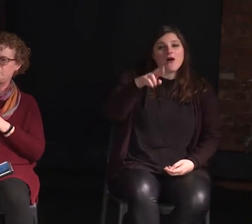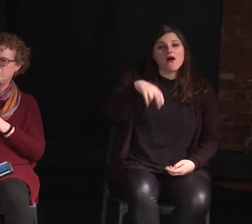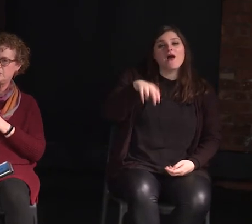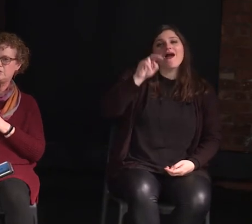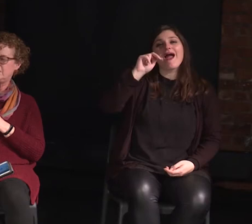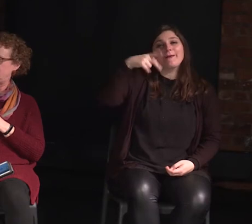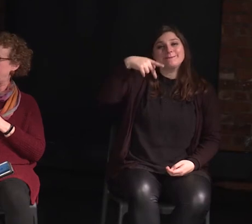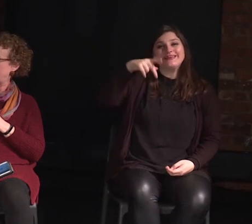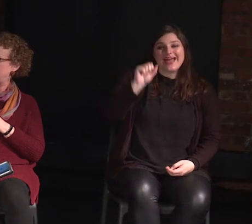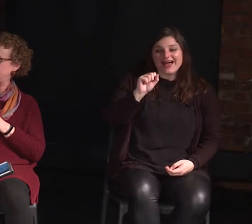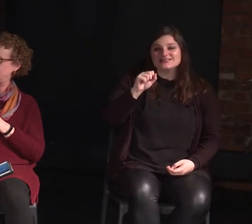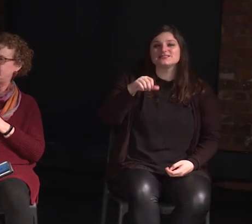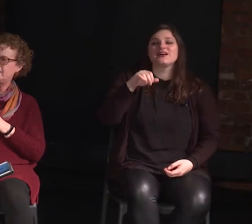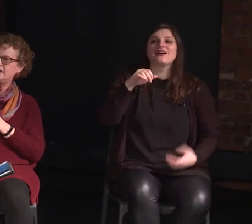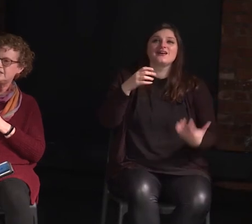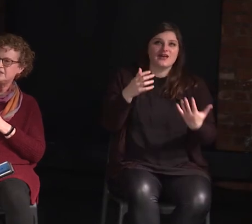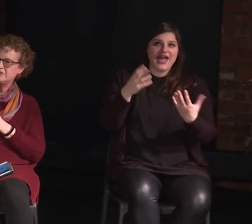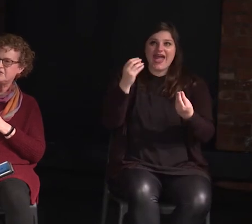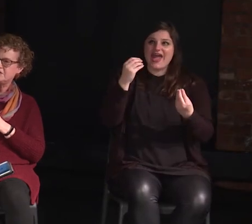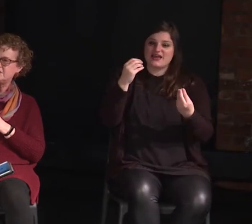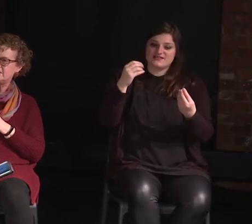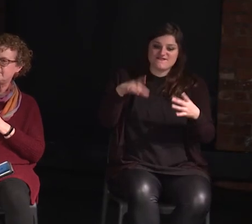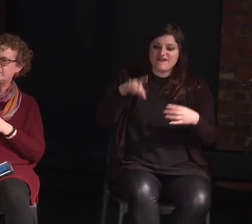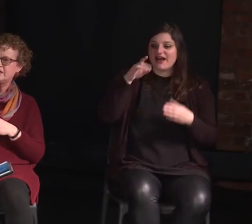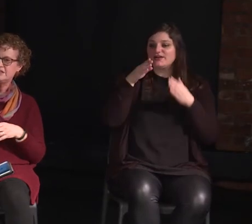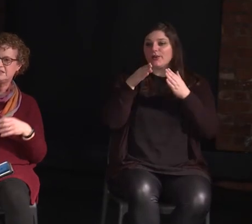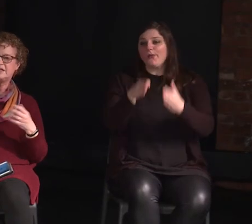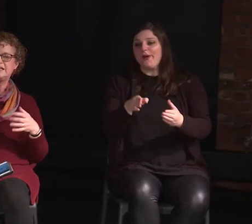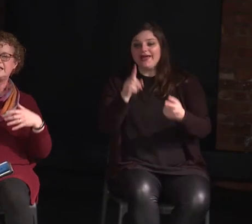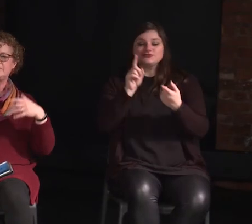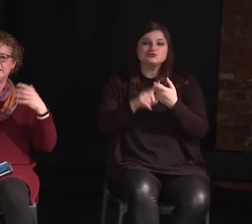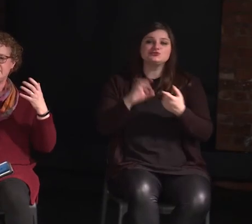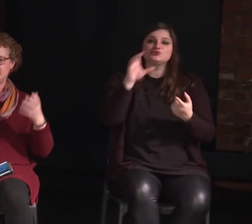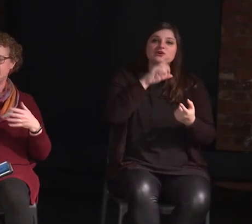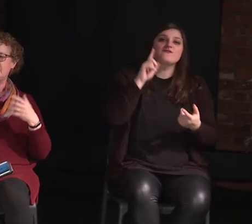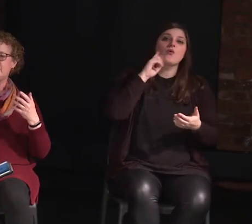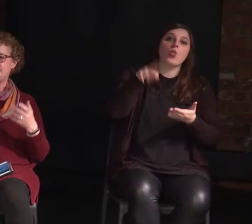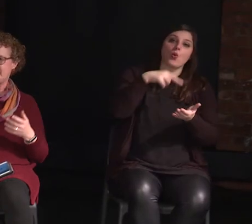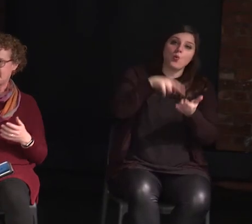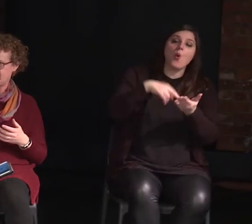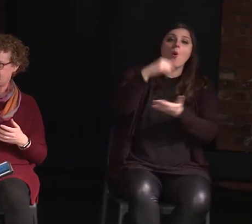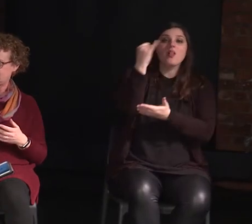the role of the Arts and Humanities in a diverse and democratic society can become manifest.